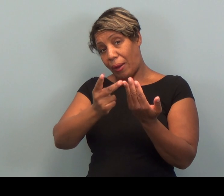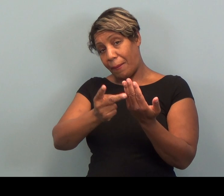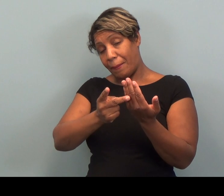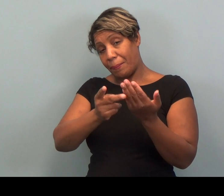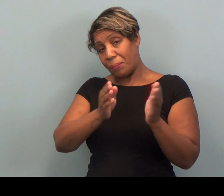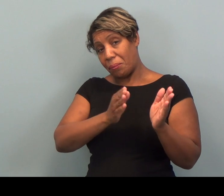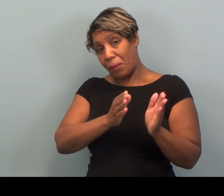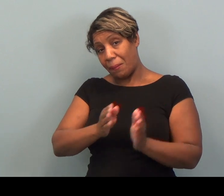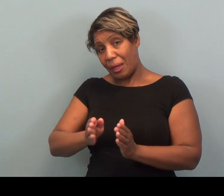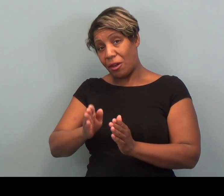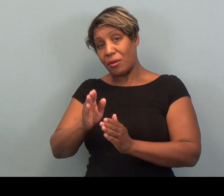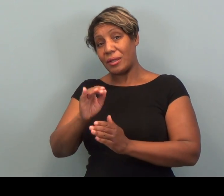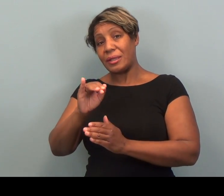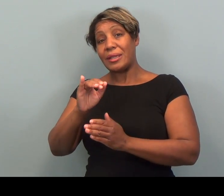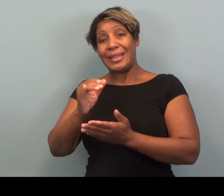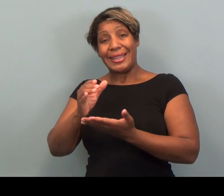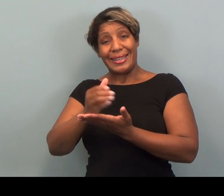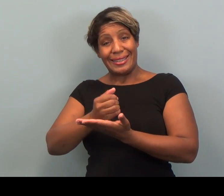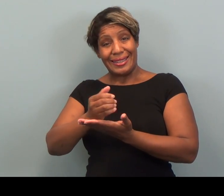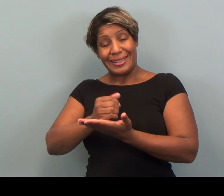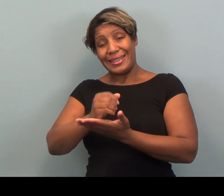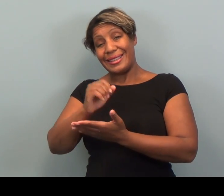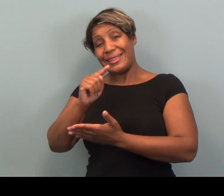That prepares income taxes